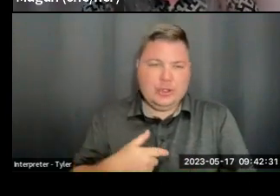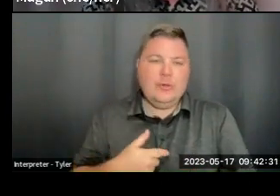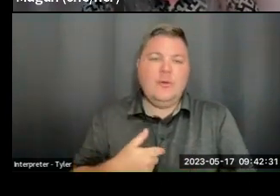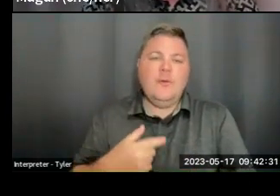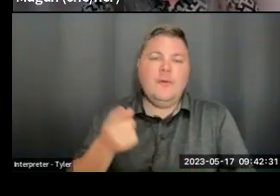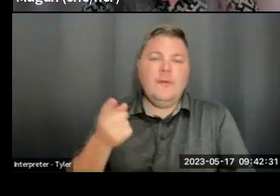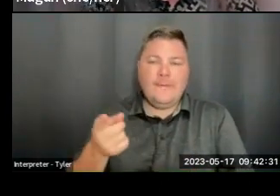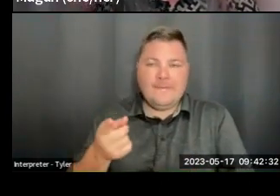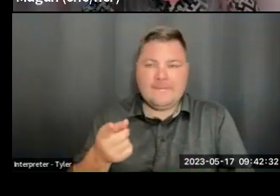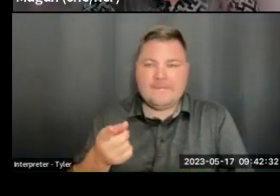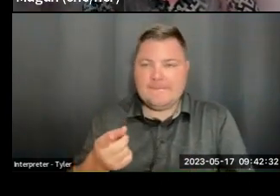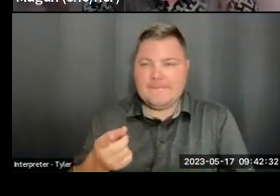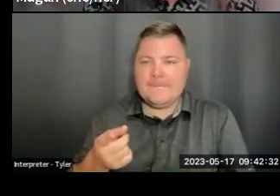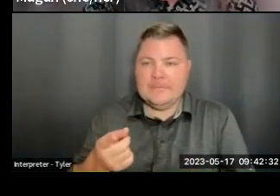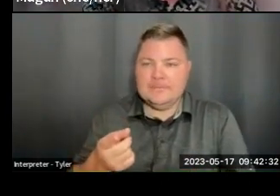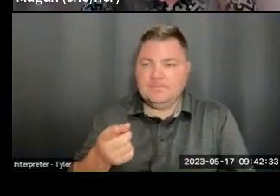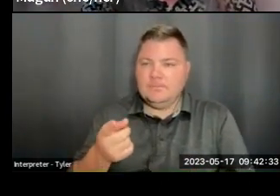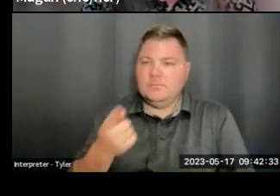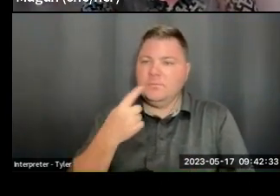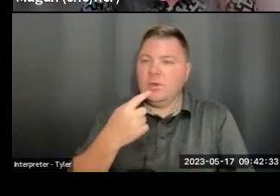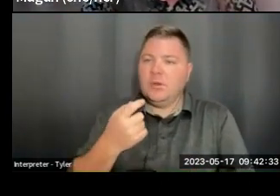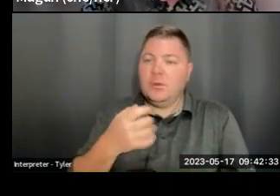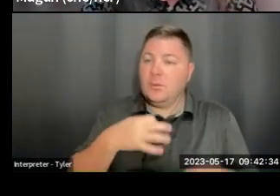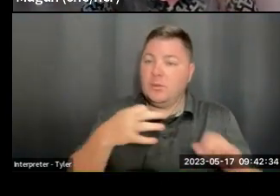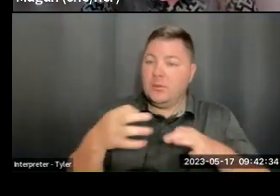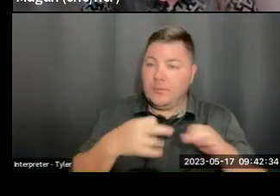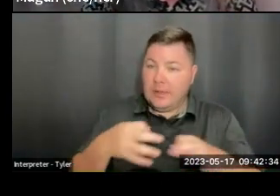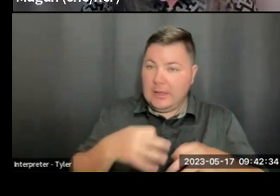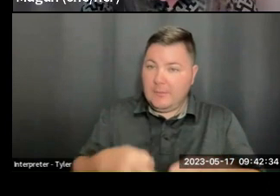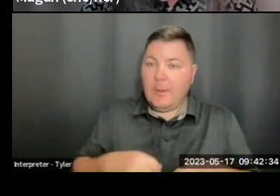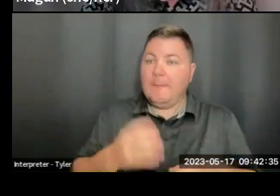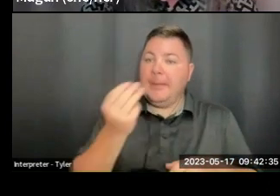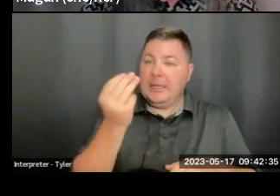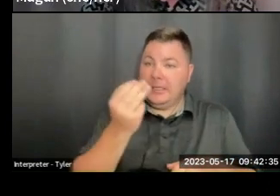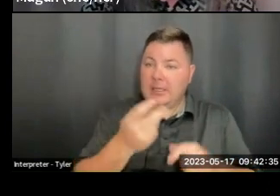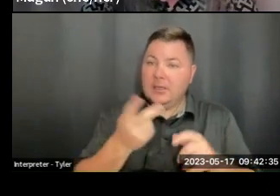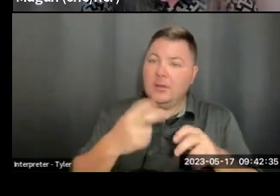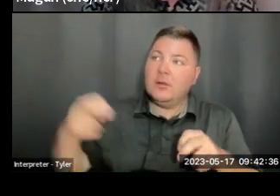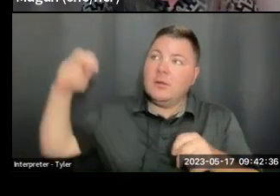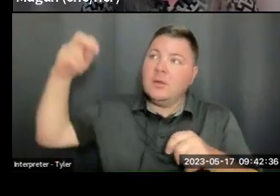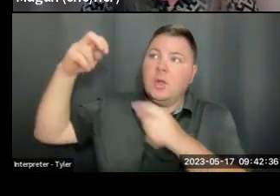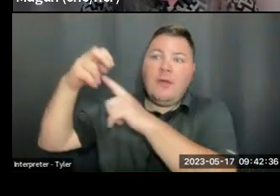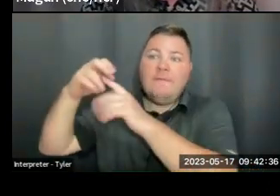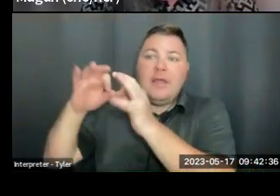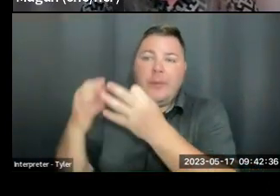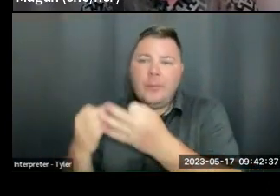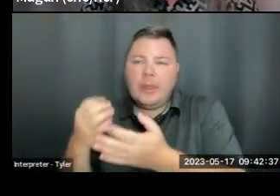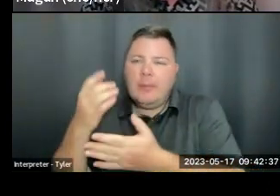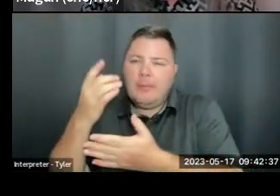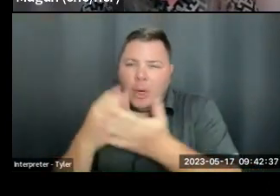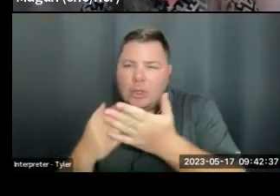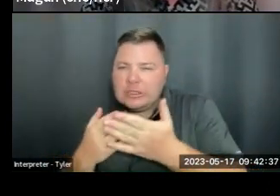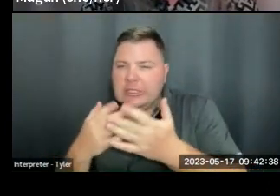with the ushers. We described on Monday, and an usher